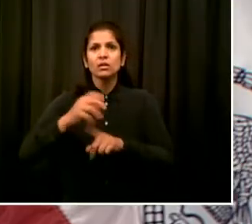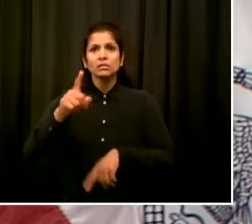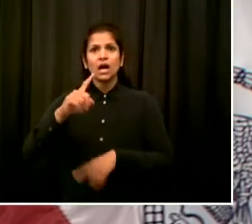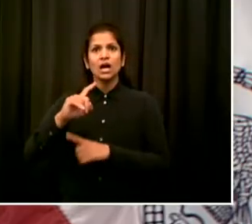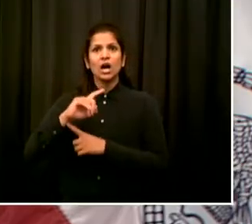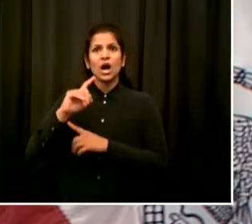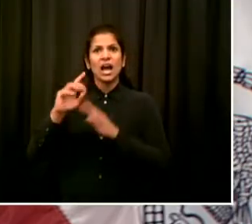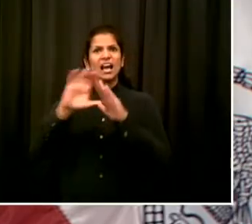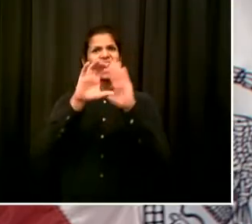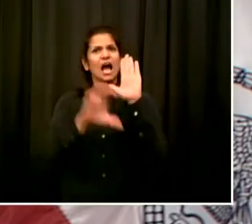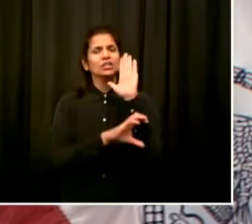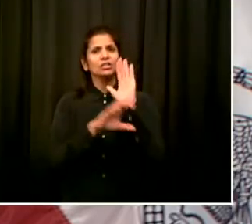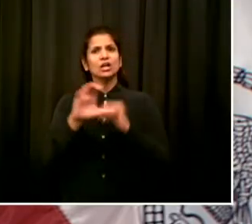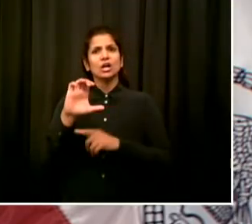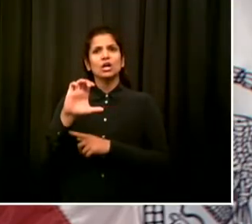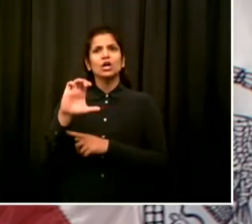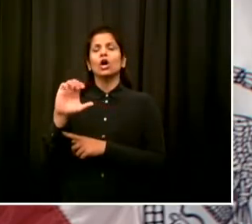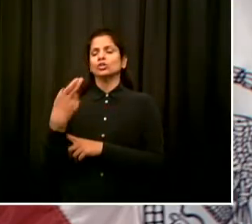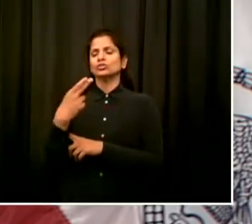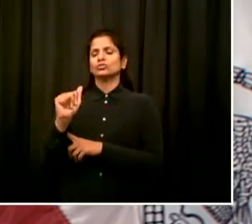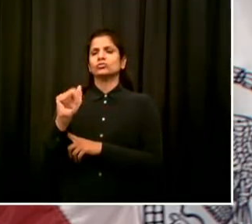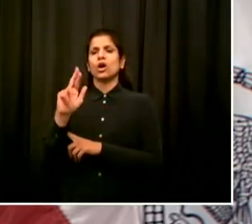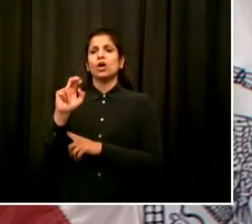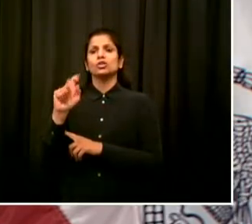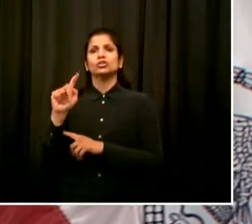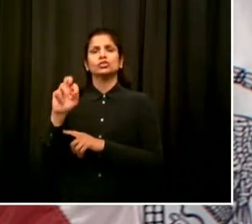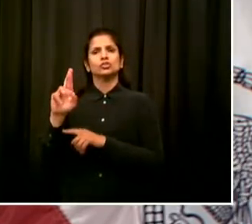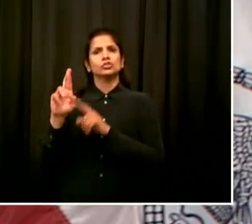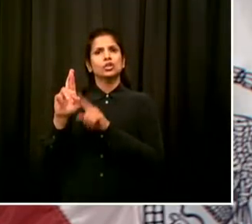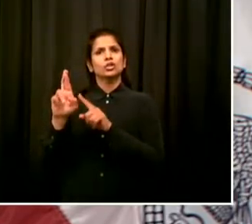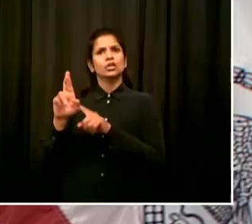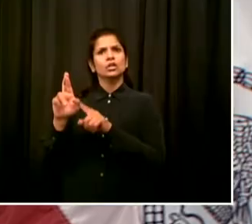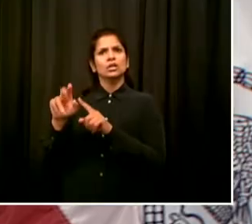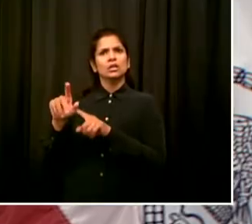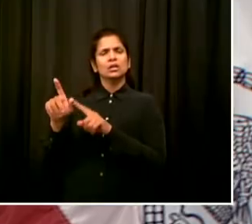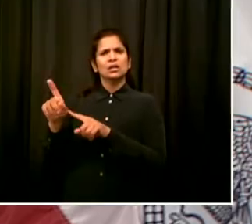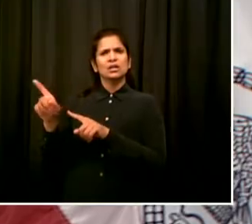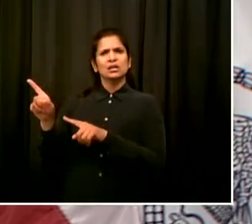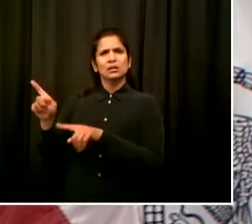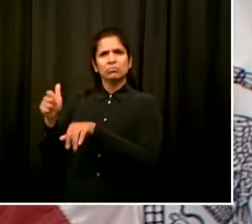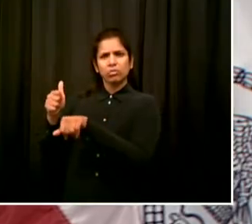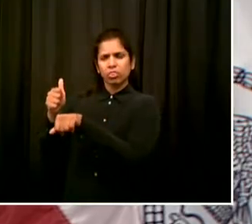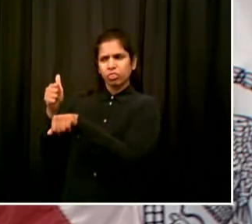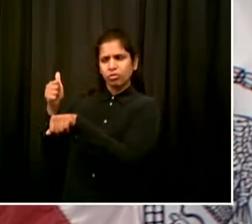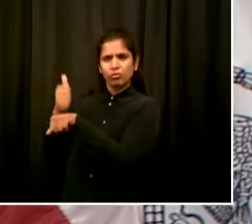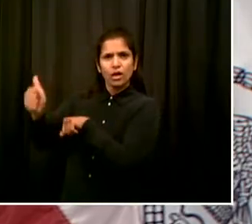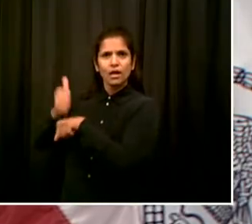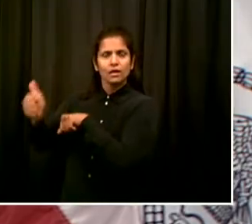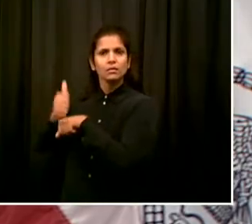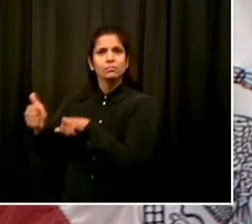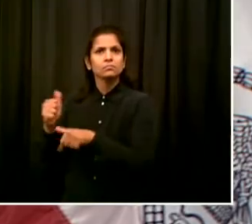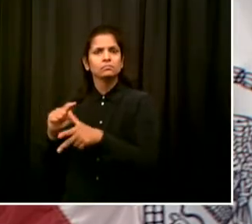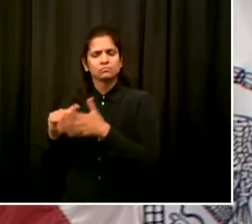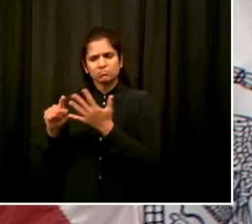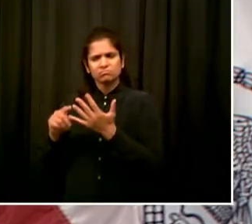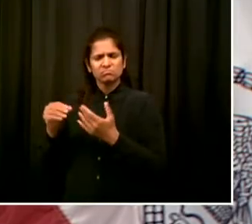TAKE IF WE USE THE CHARTER TO BLO CKBACK? I WAS PUIBLC